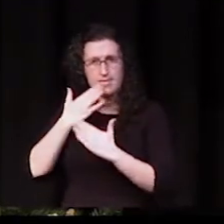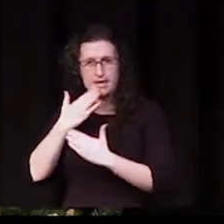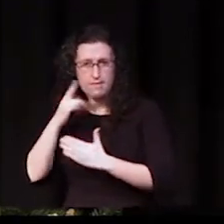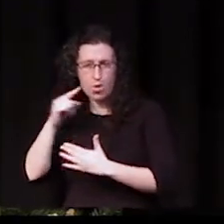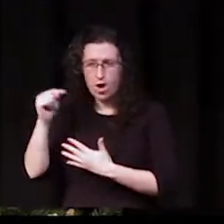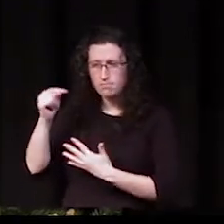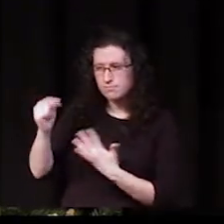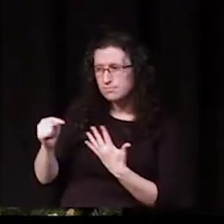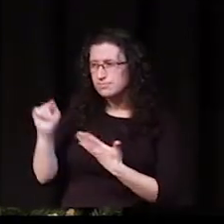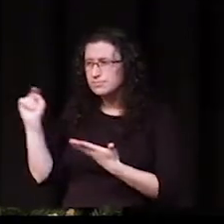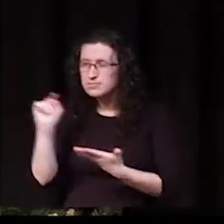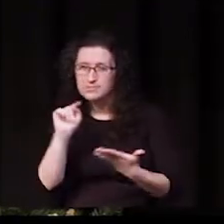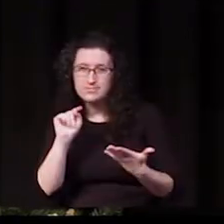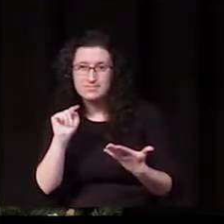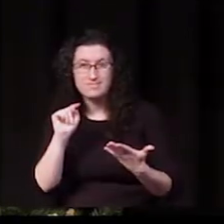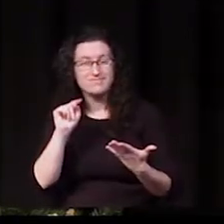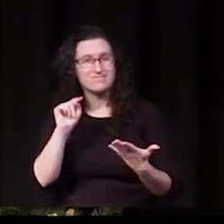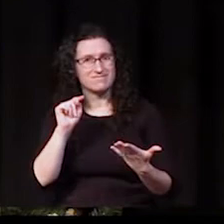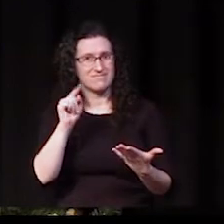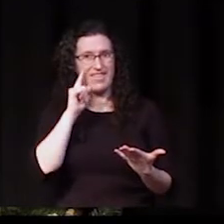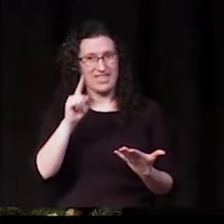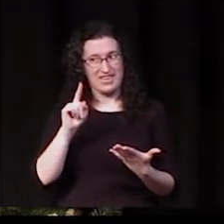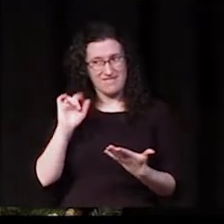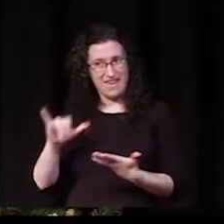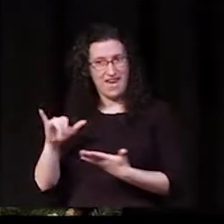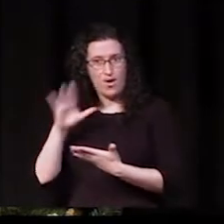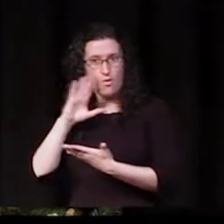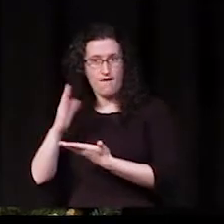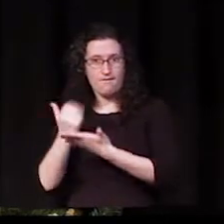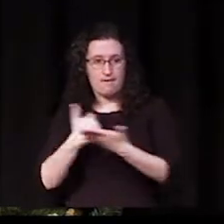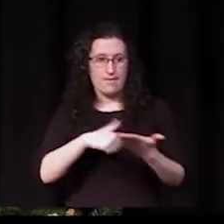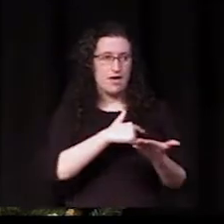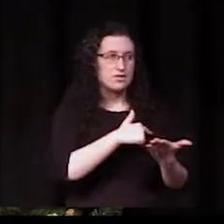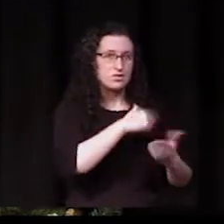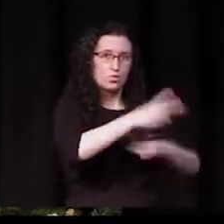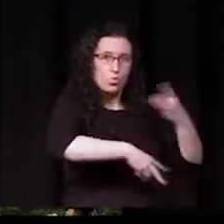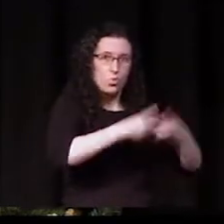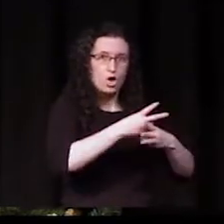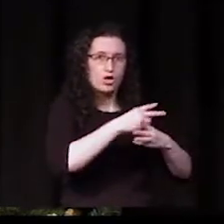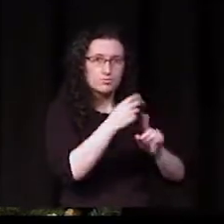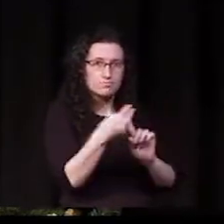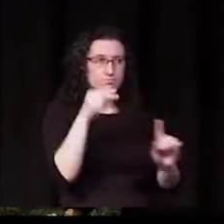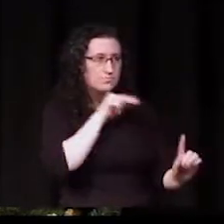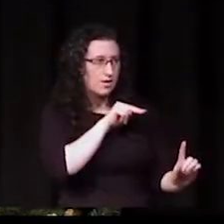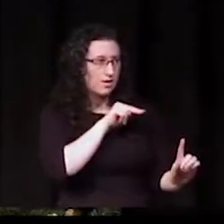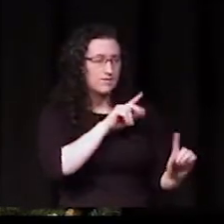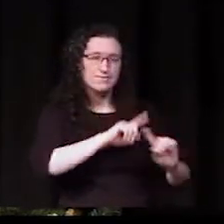of changing our perception of the world. So we respond to God's promises with gratitude.